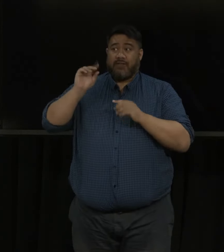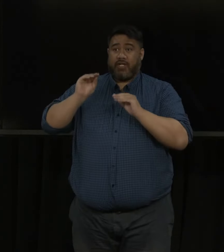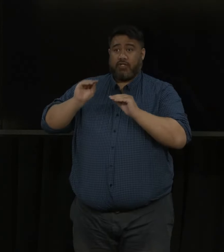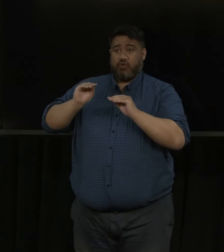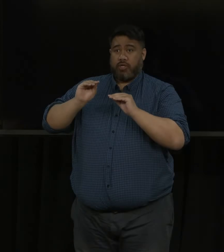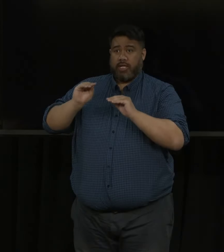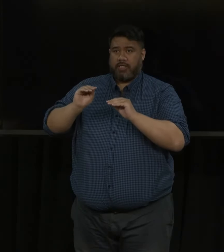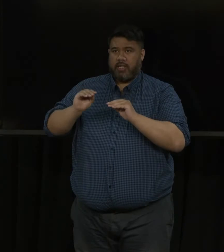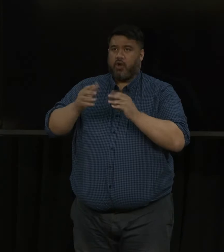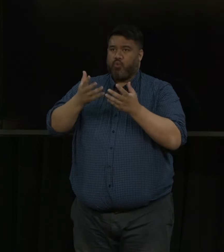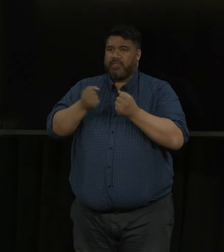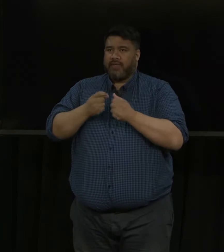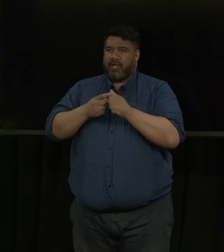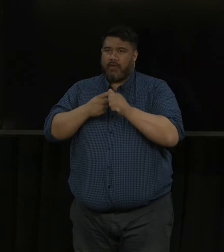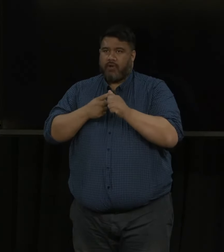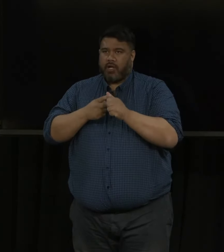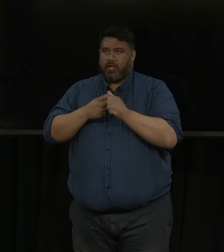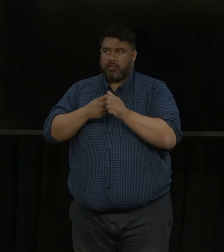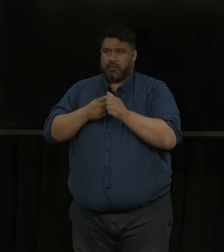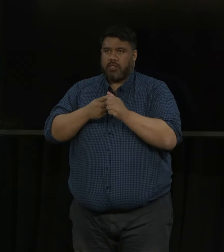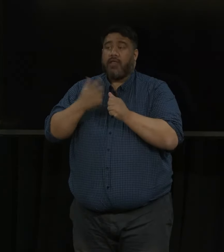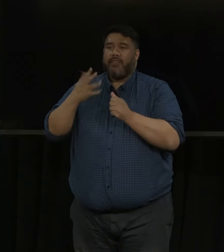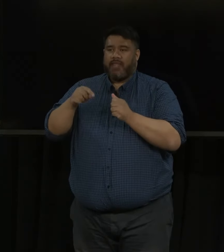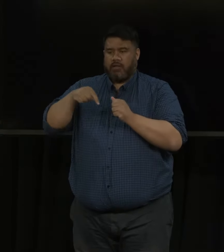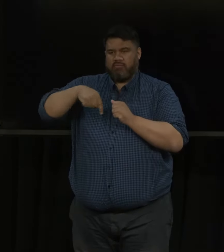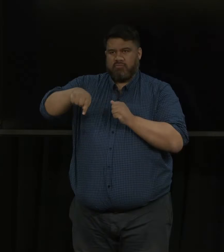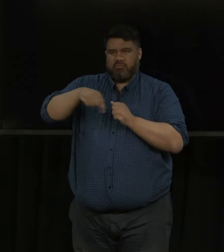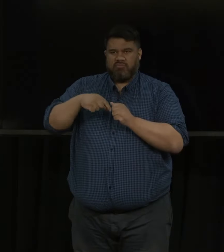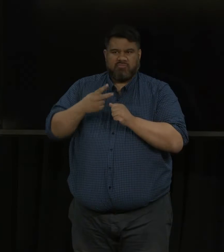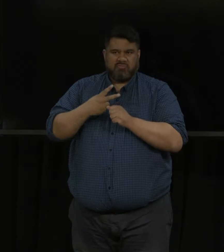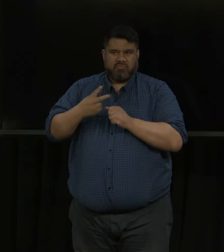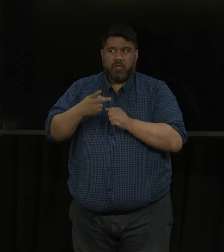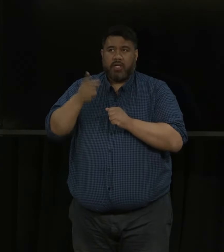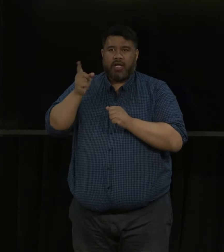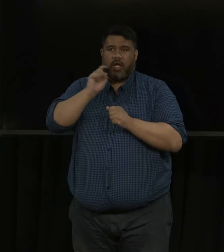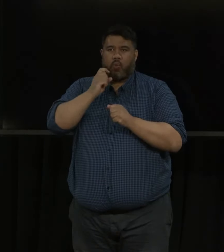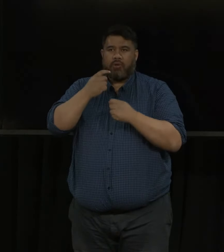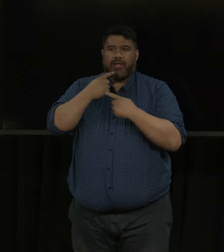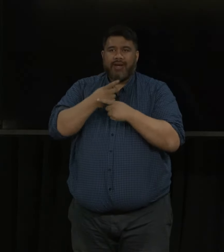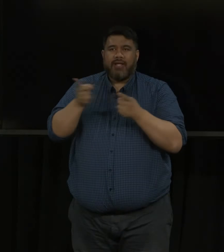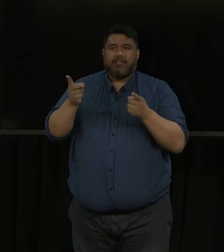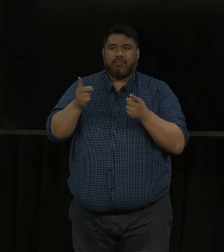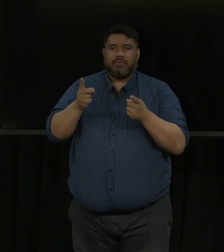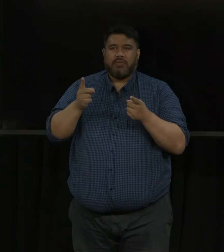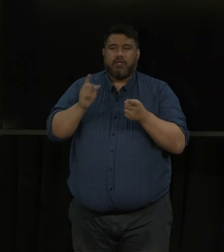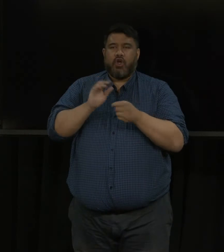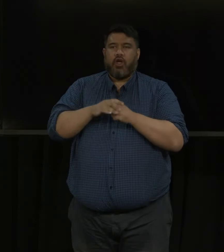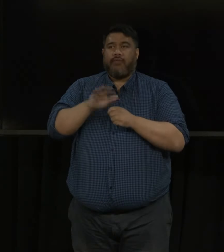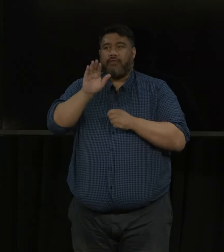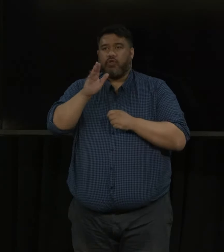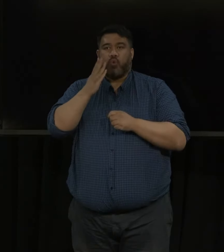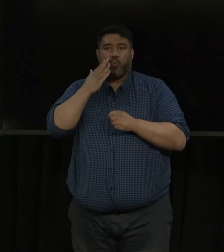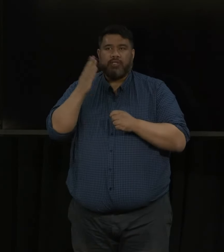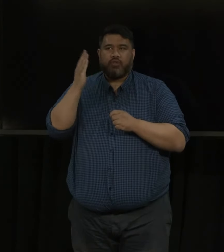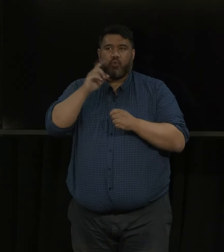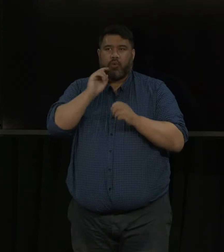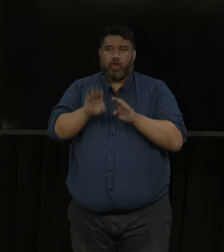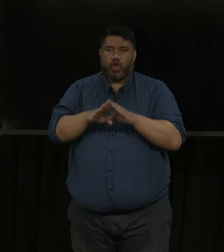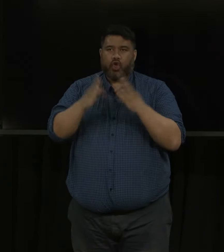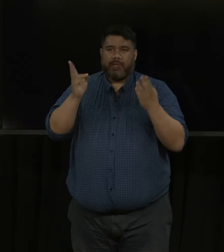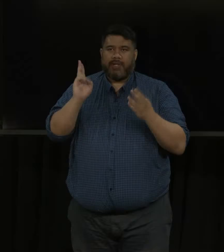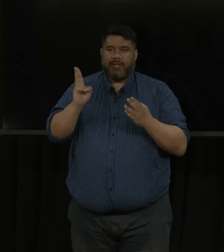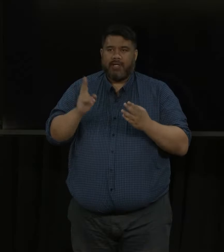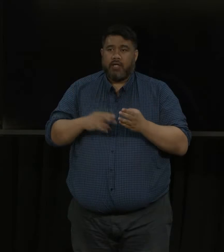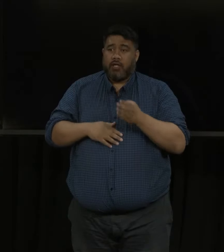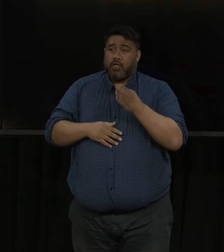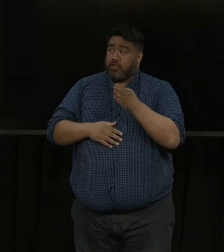masks and how do we use